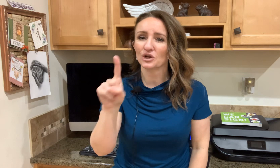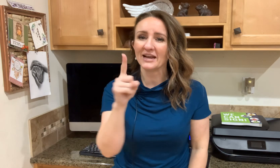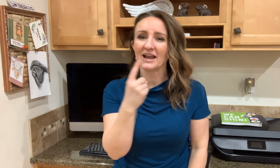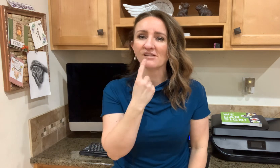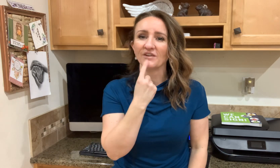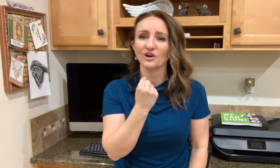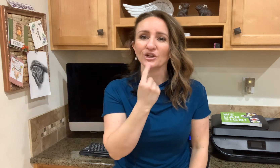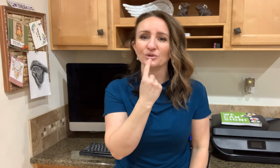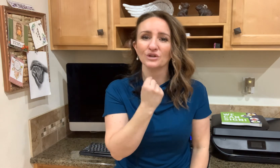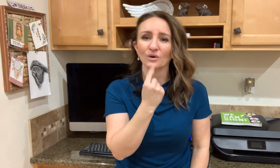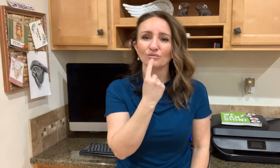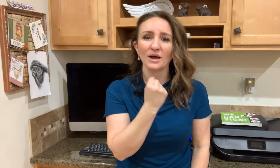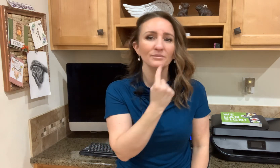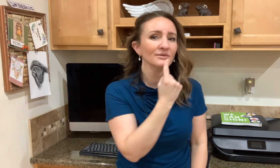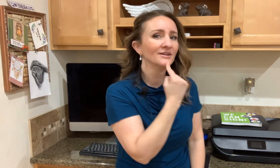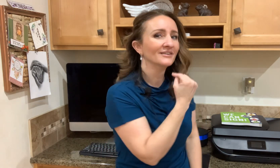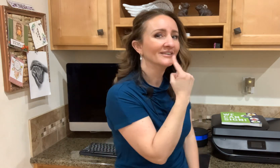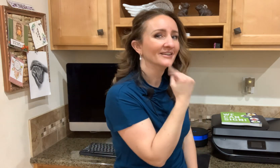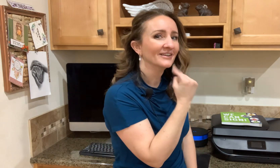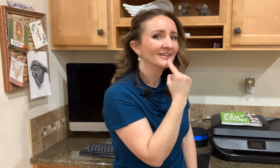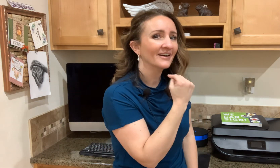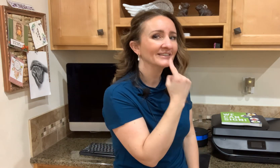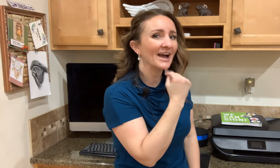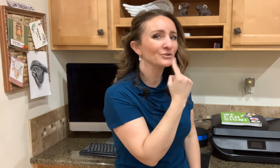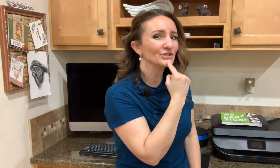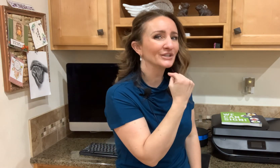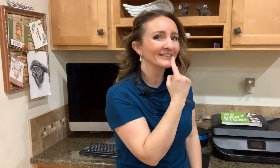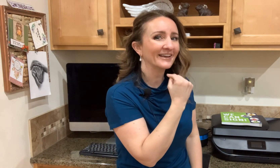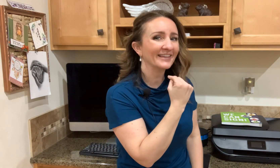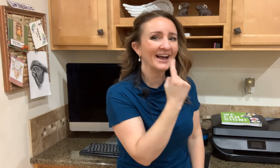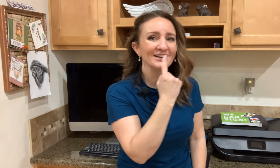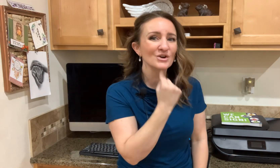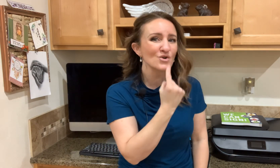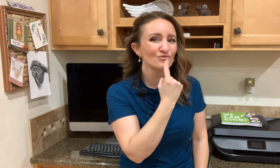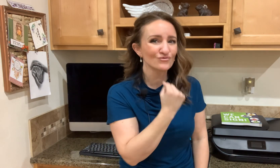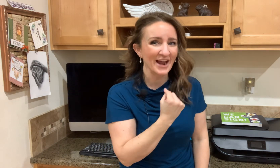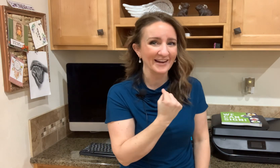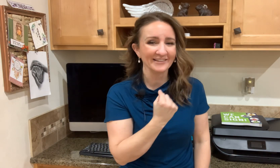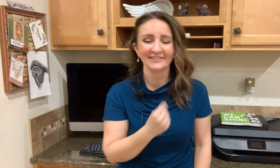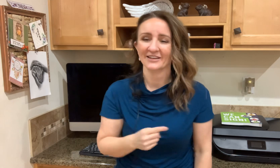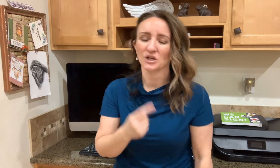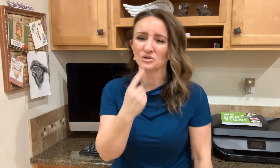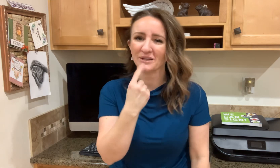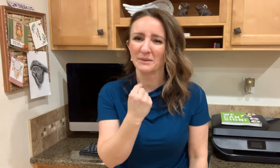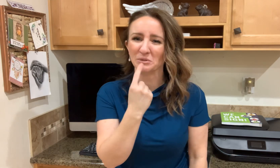your index finger and you rub it down your chin like that, red. Usually people